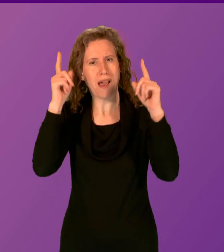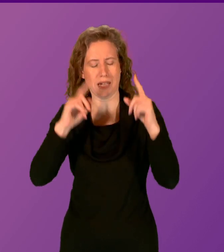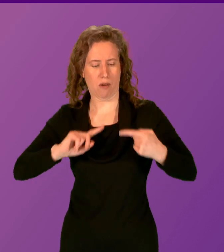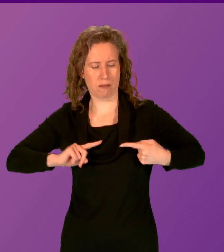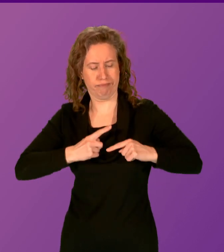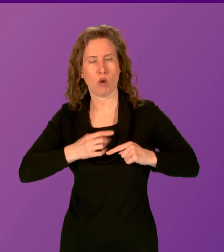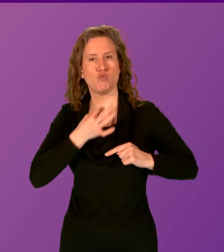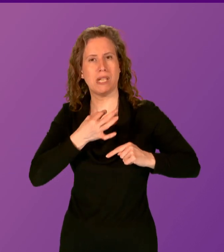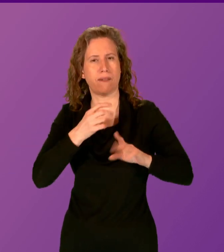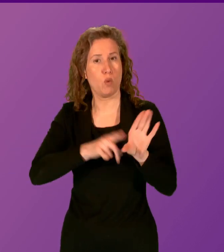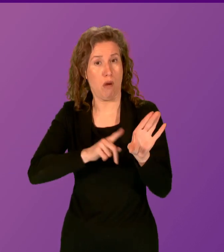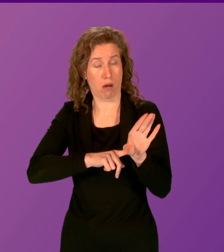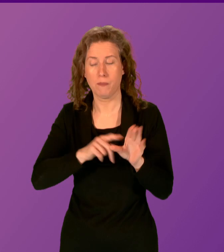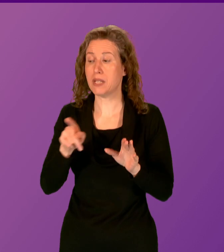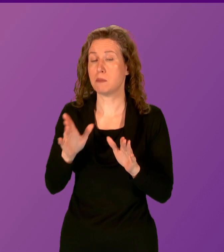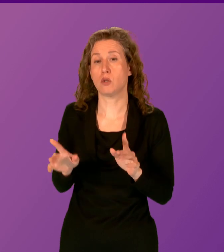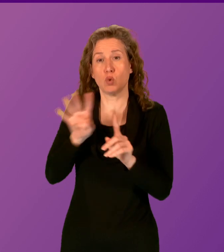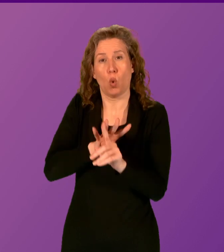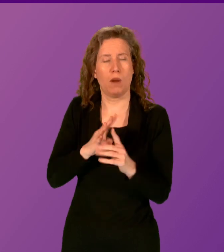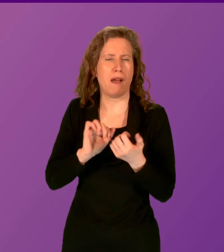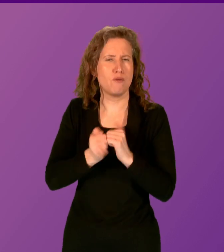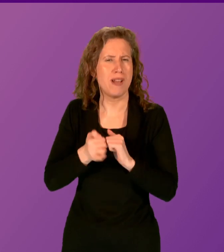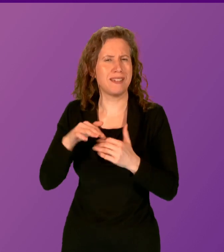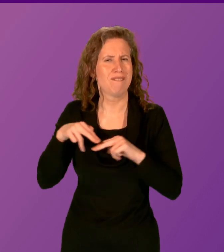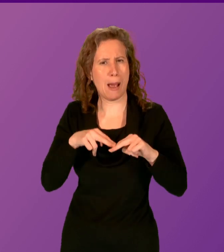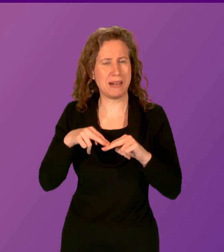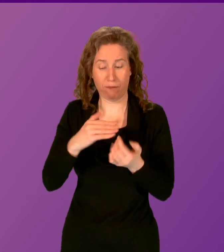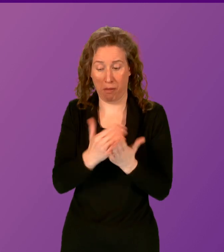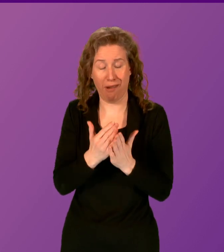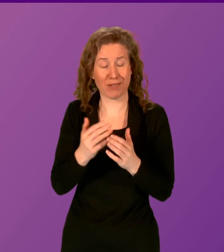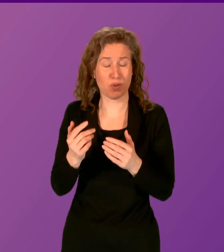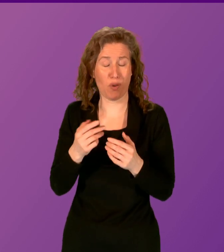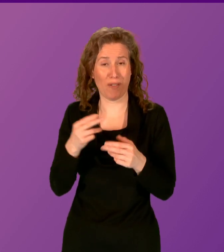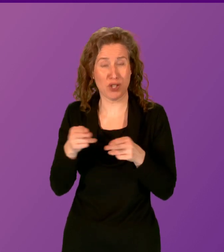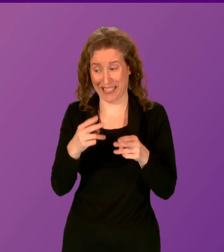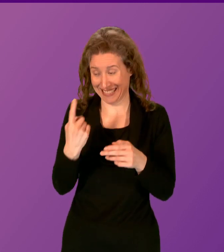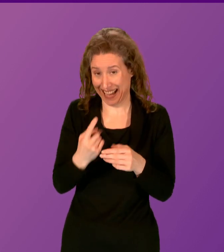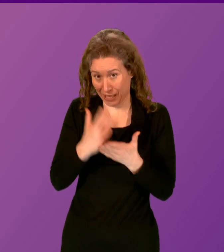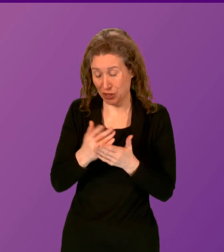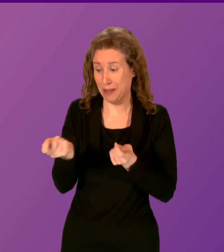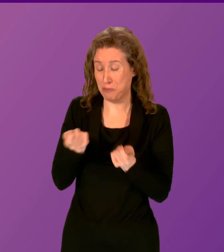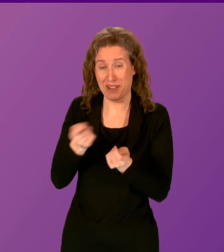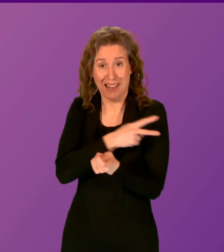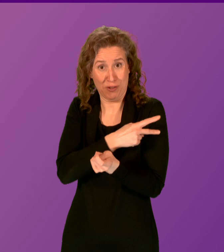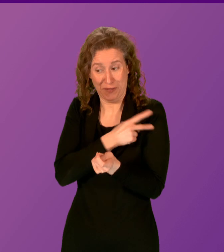Roger has been joined by friends and family for parts of the journey, and he was even joined by you, Presiding Officer, as he left Edinburgh.